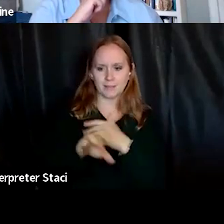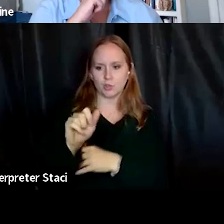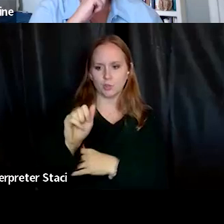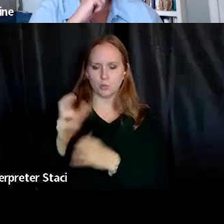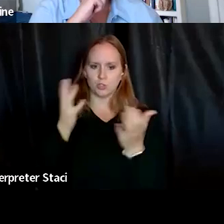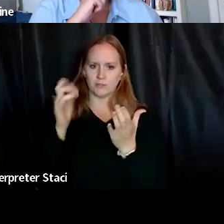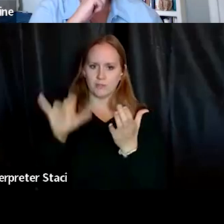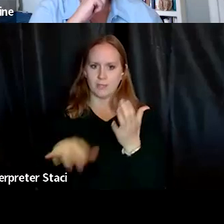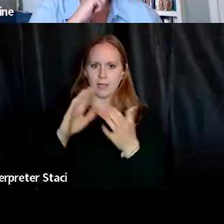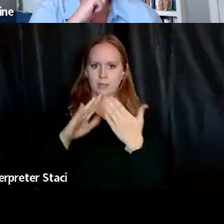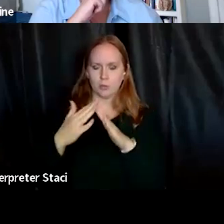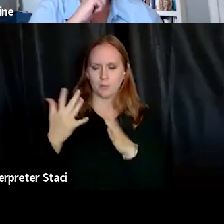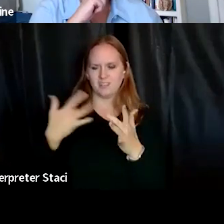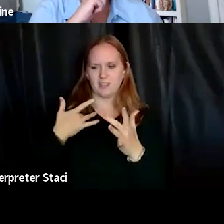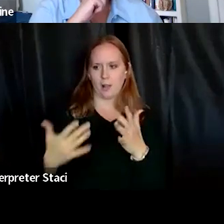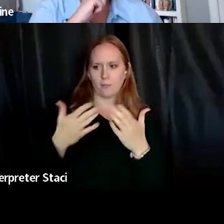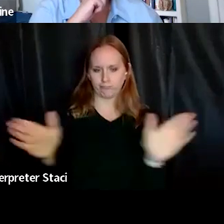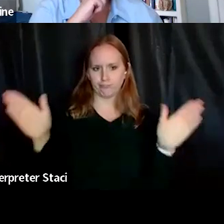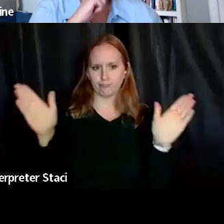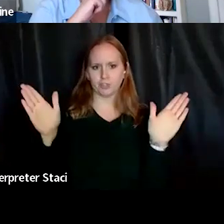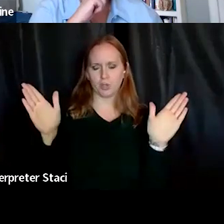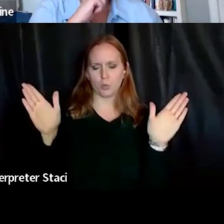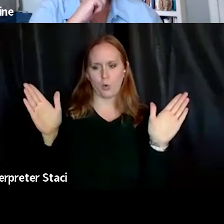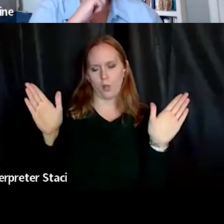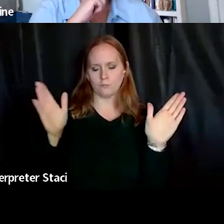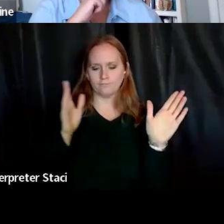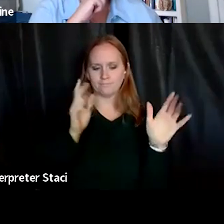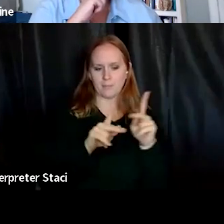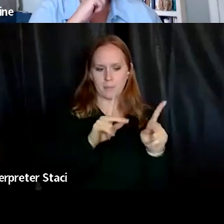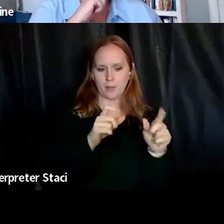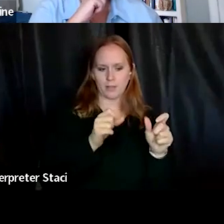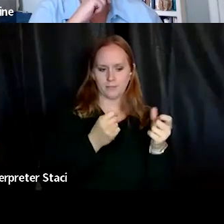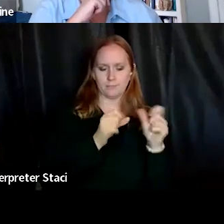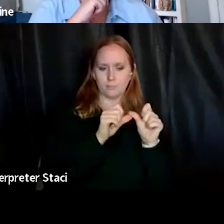But generally speaking, yes, individuals in permanent supportive housing projects